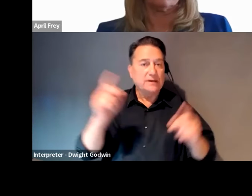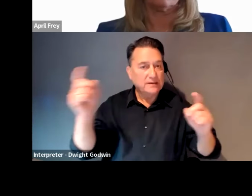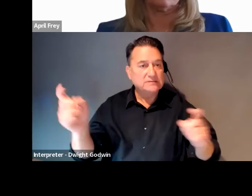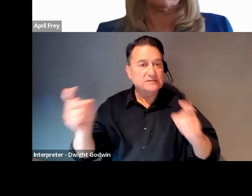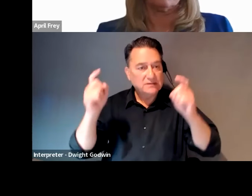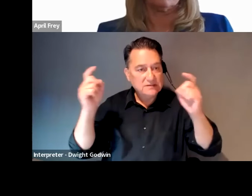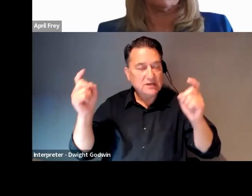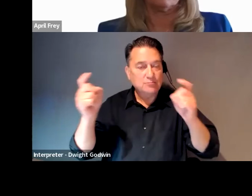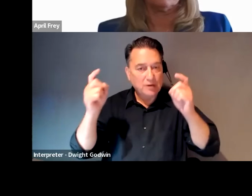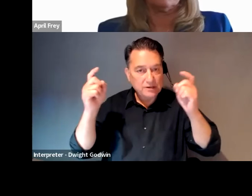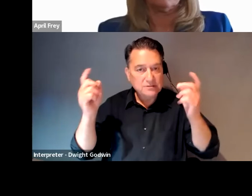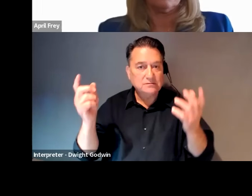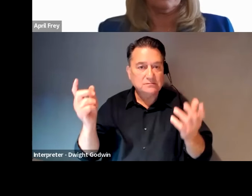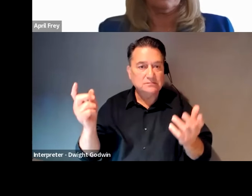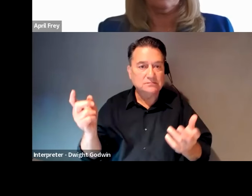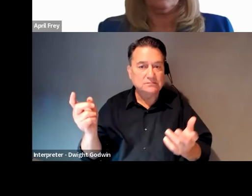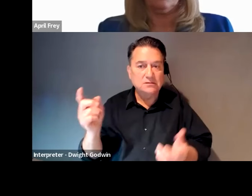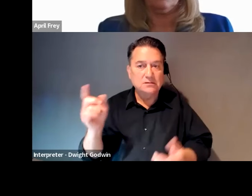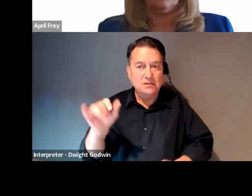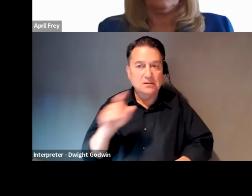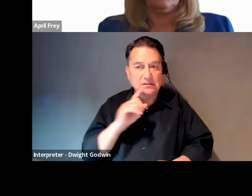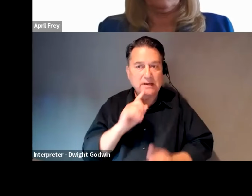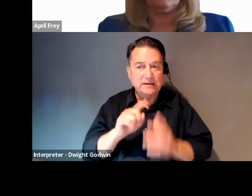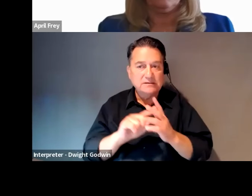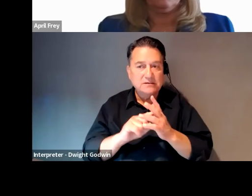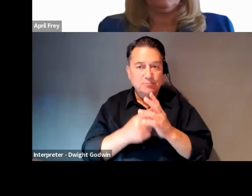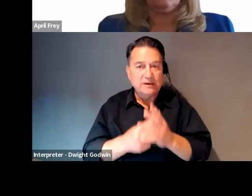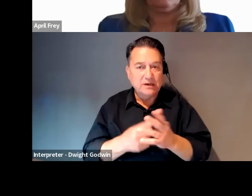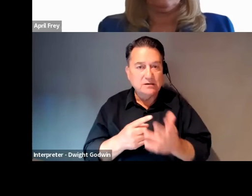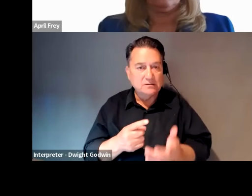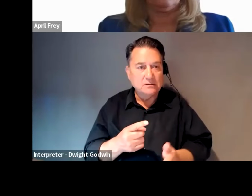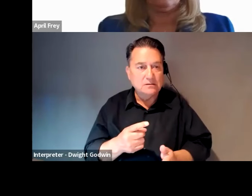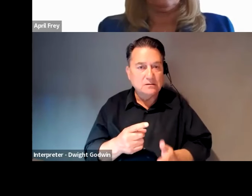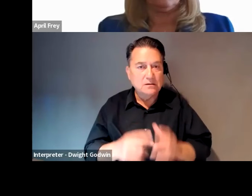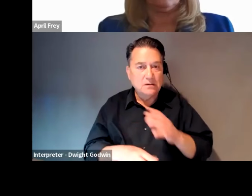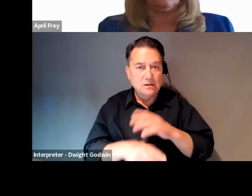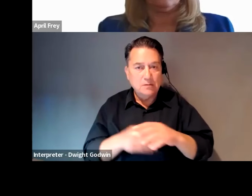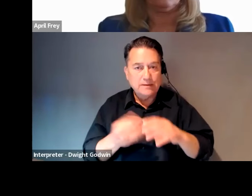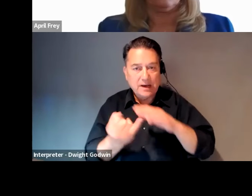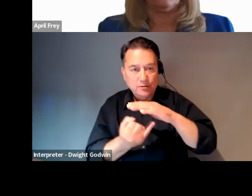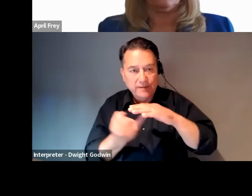And that's the beginning, coming out of isolation, coming out of the secret.